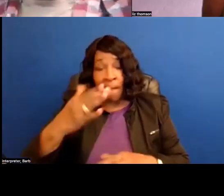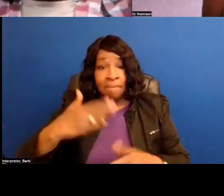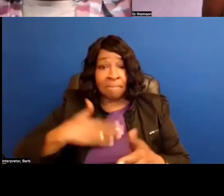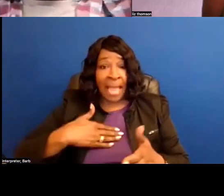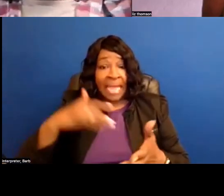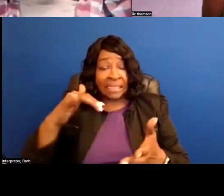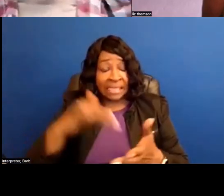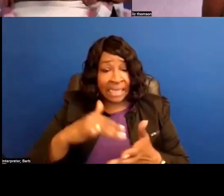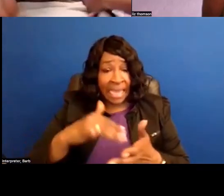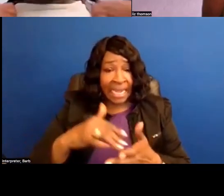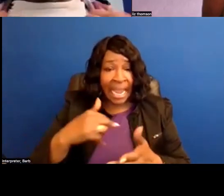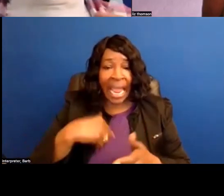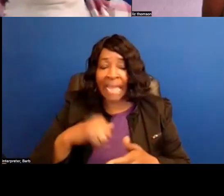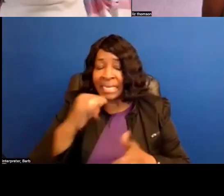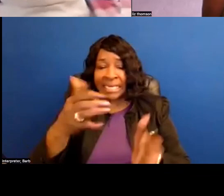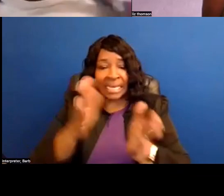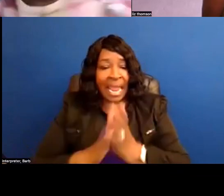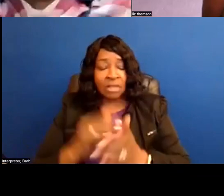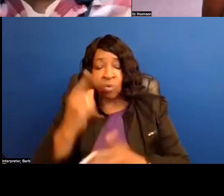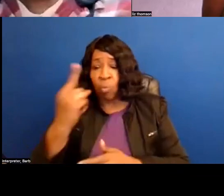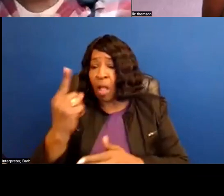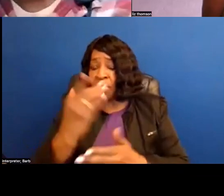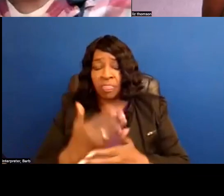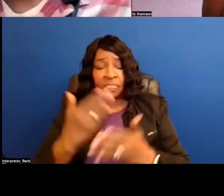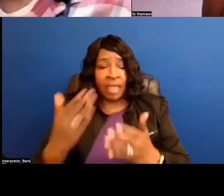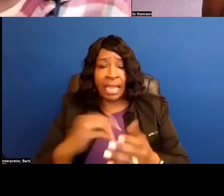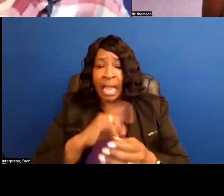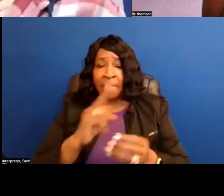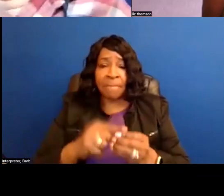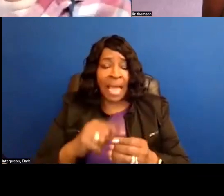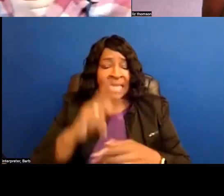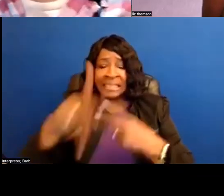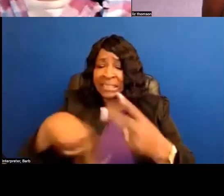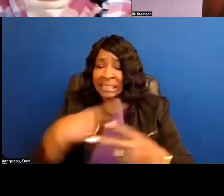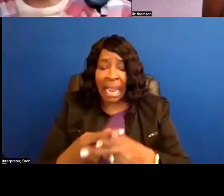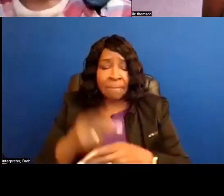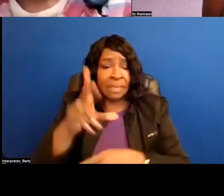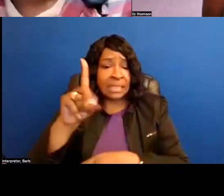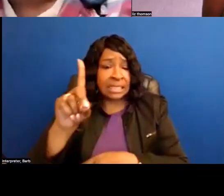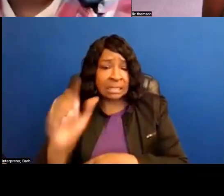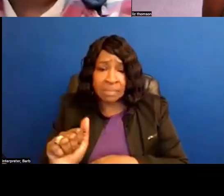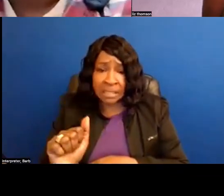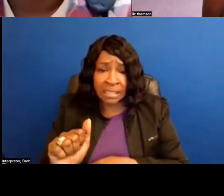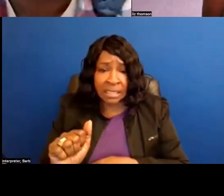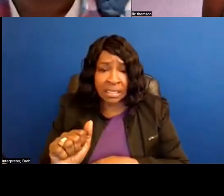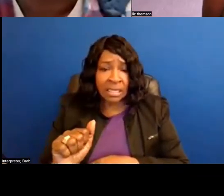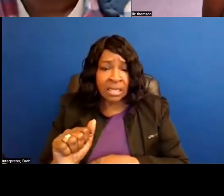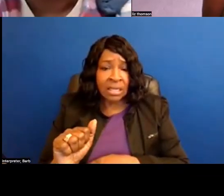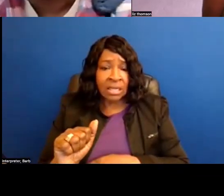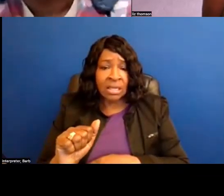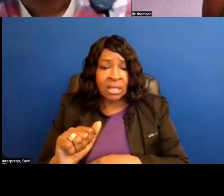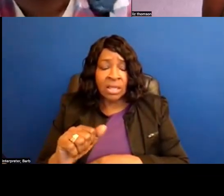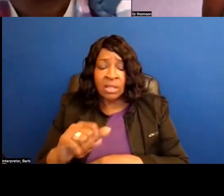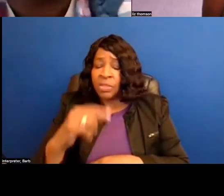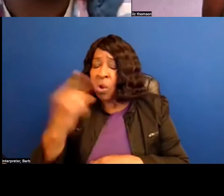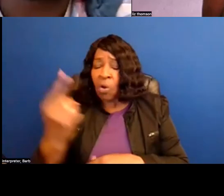I did not ask one single thing about type of disability. All they had to do was identify as.